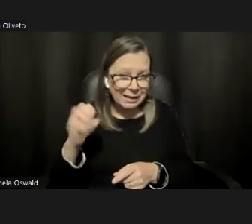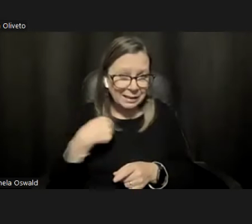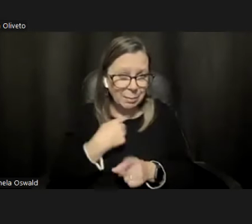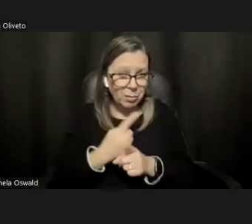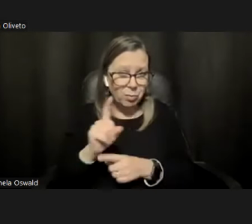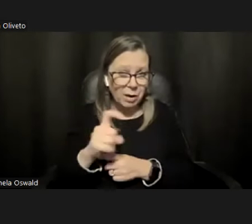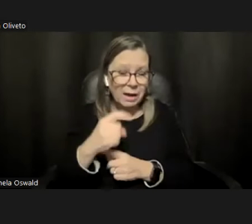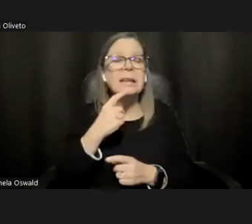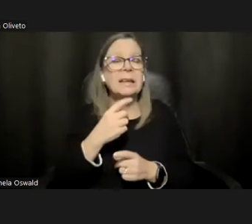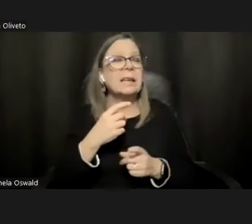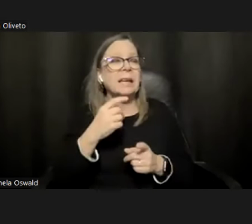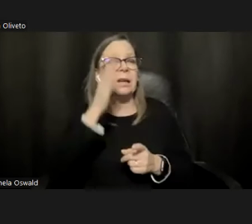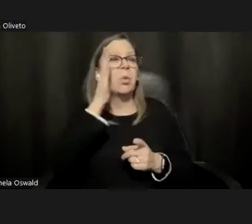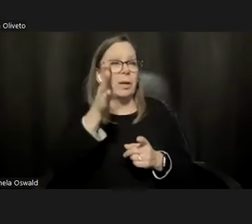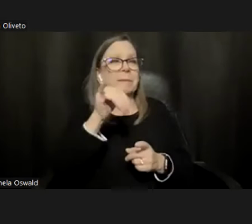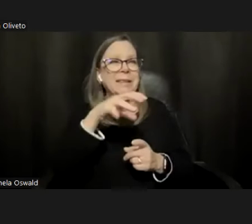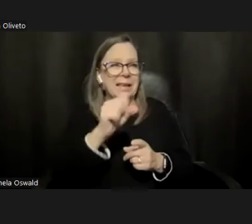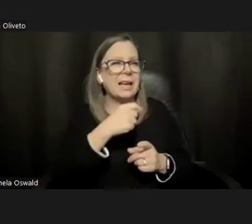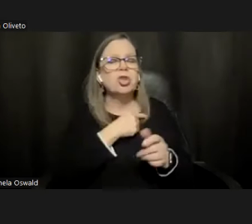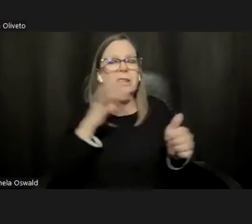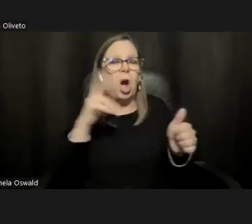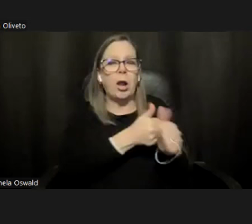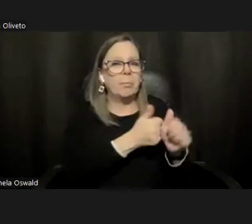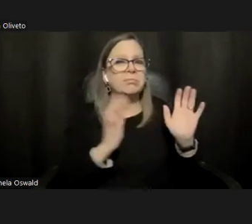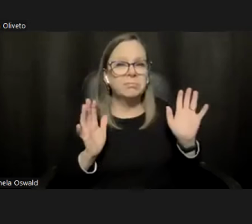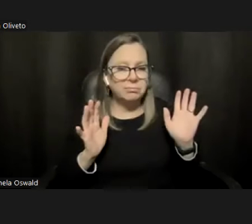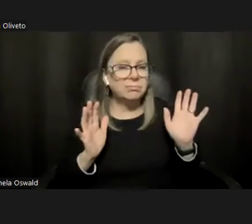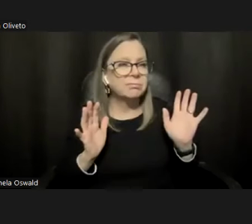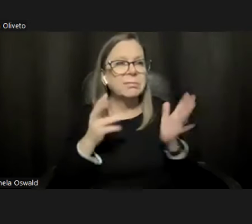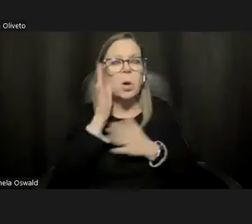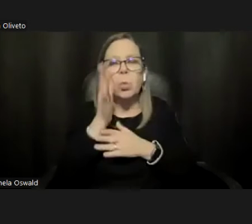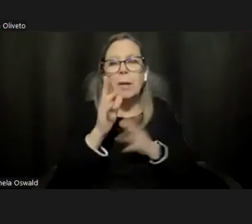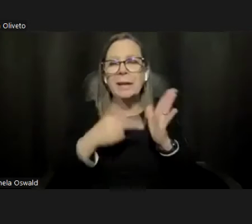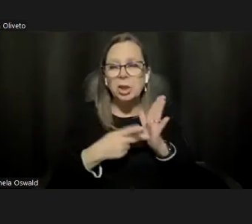Yes, it will be getting caught up and a duplication of what is happening.